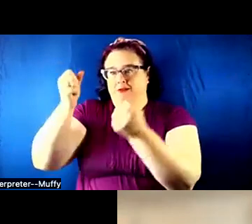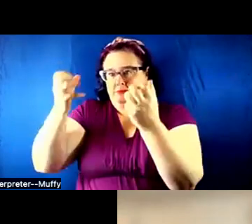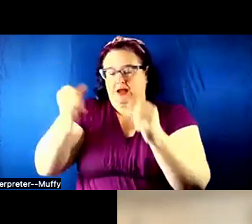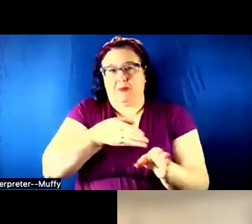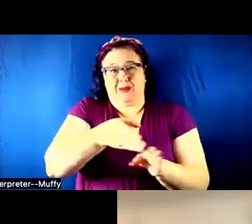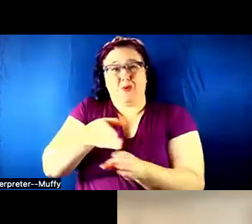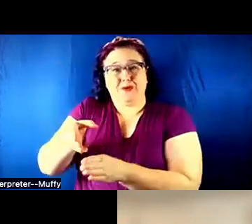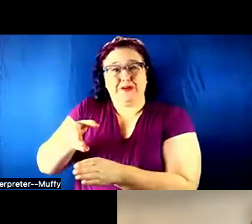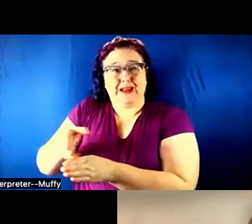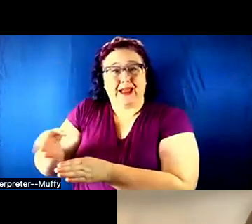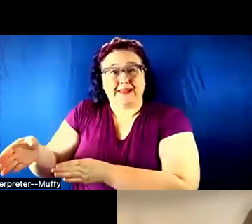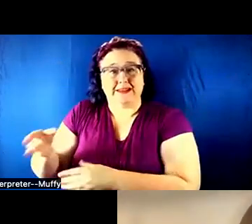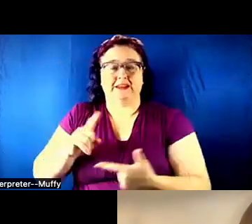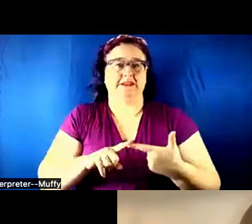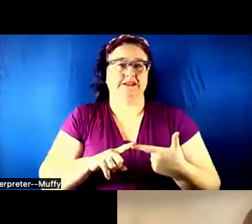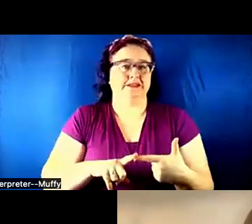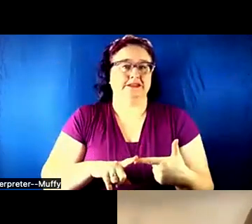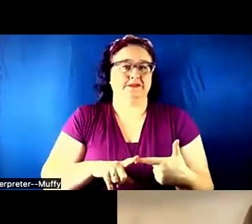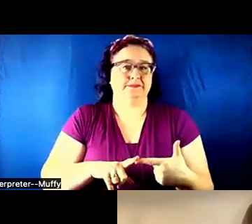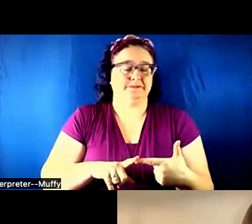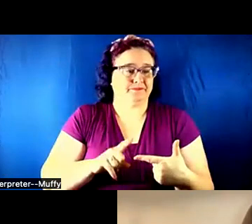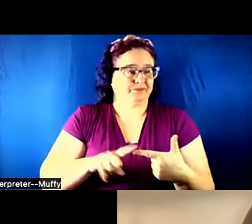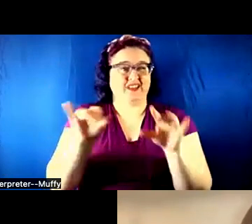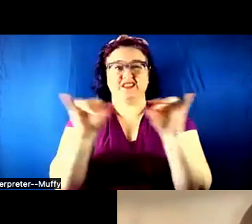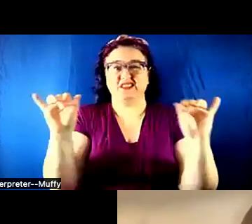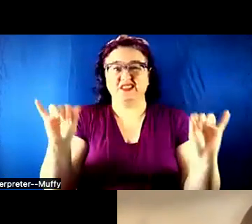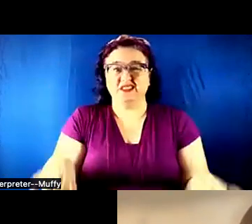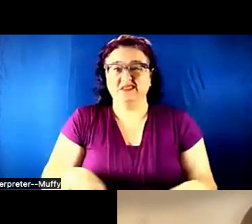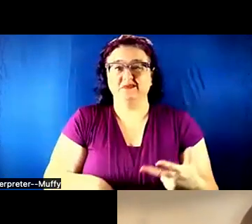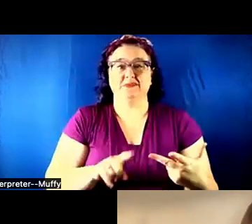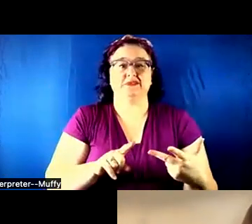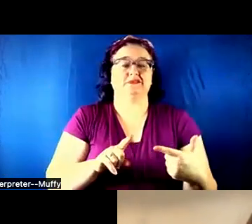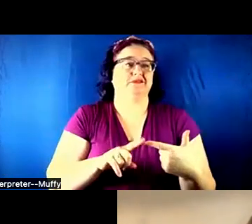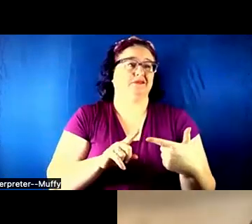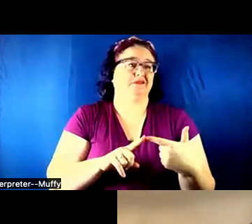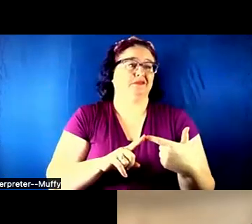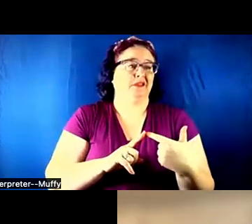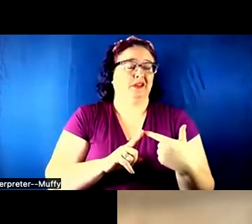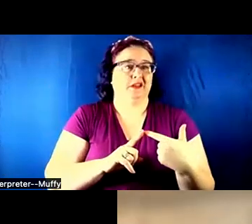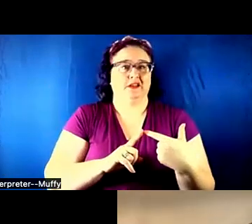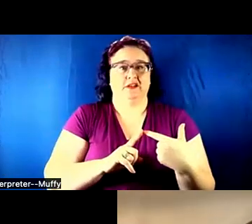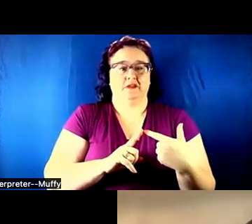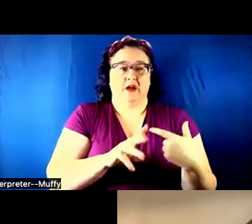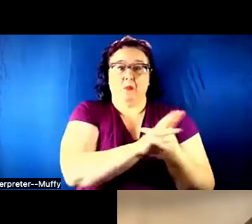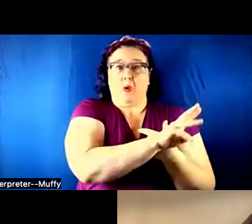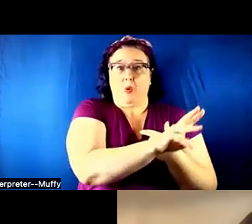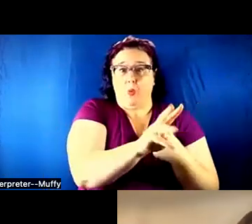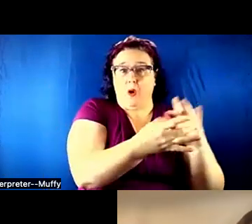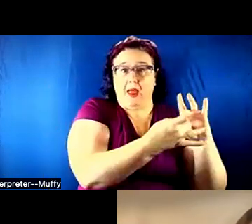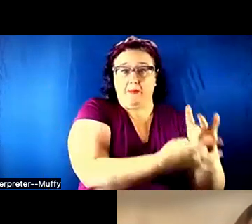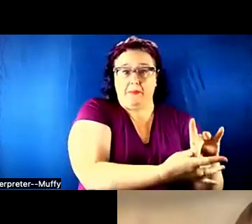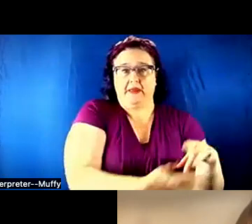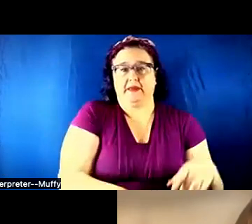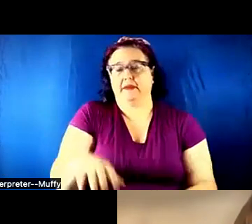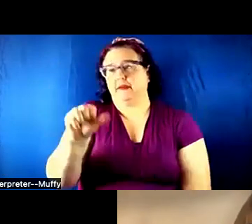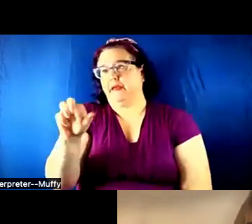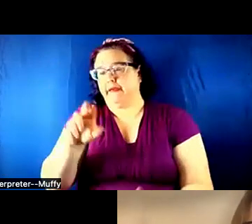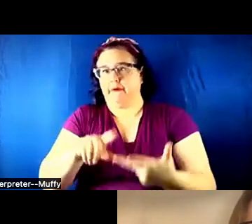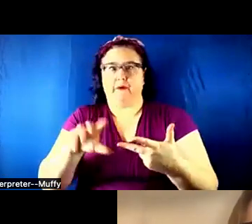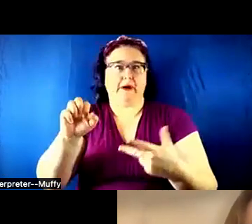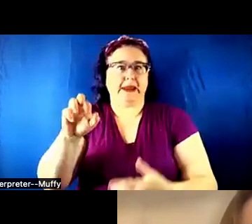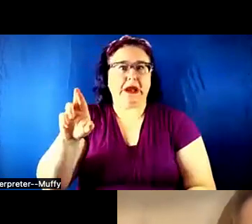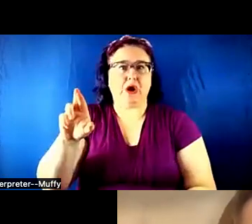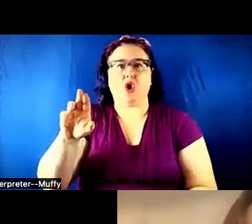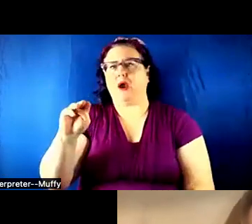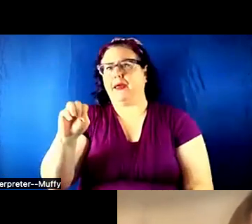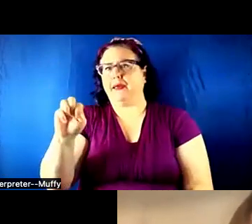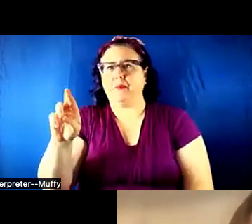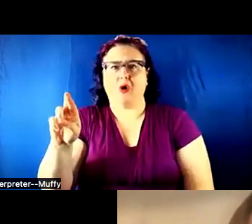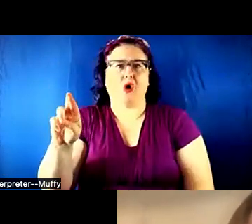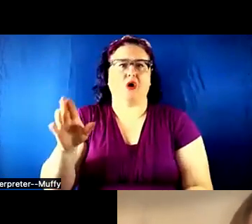different systems from web-based to AR to VR, whatever you want to do. There is